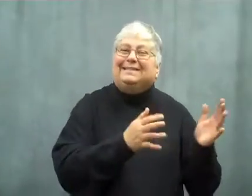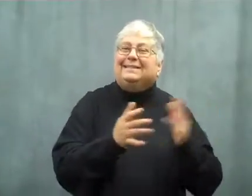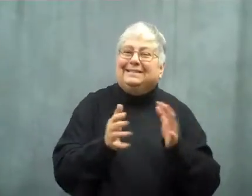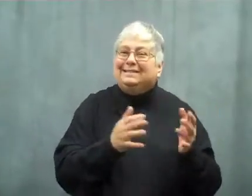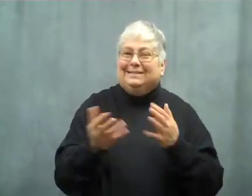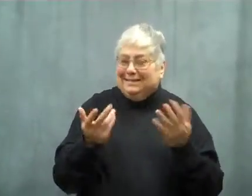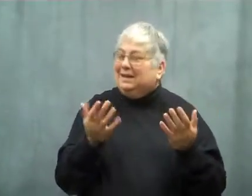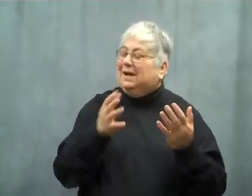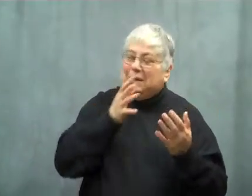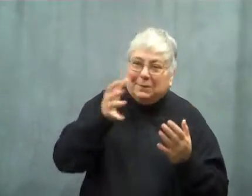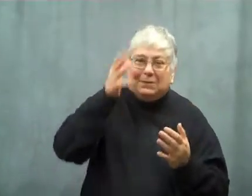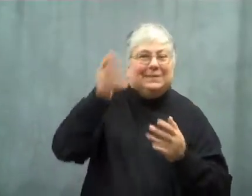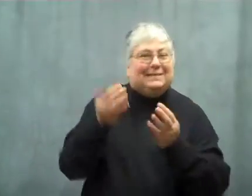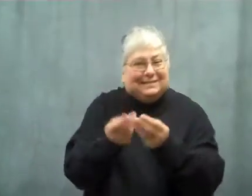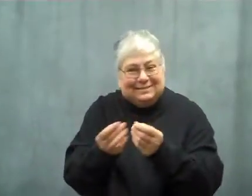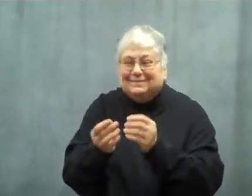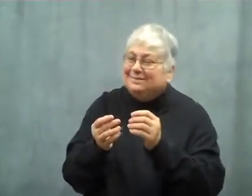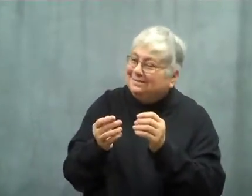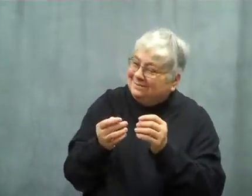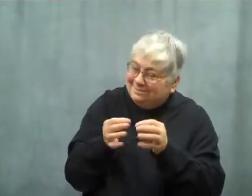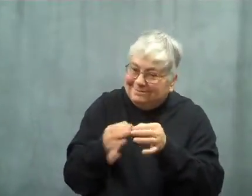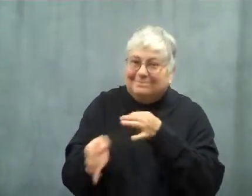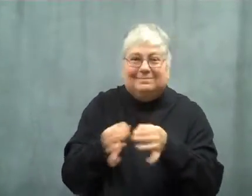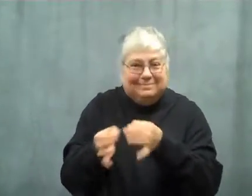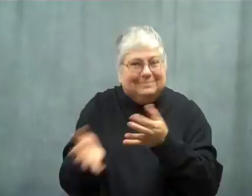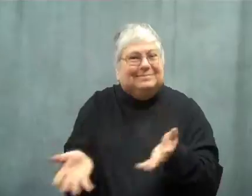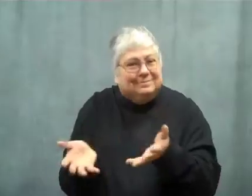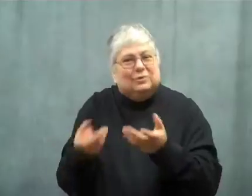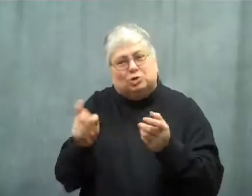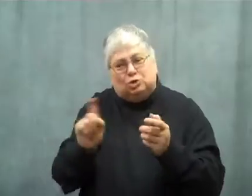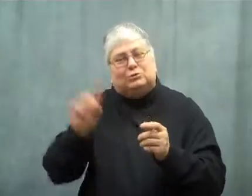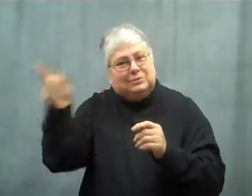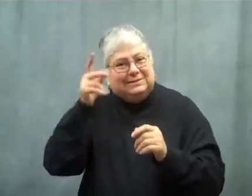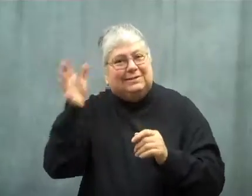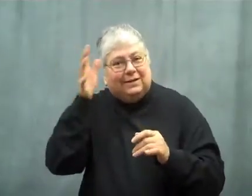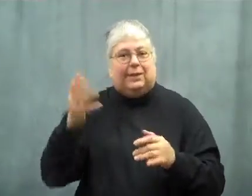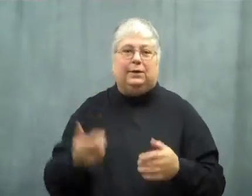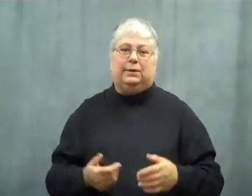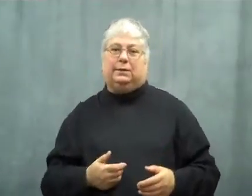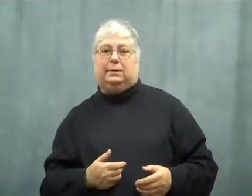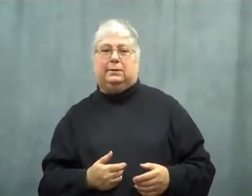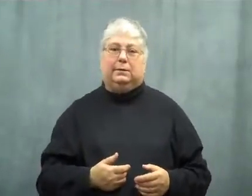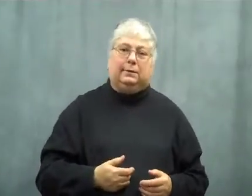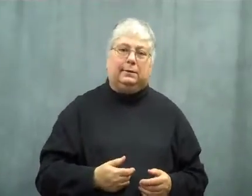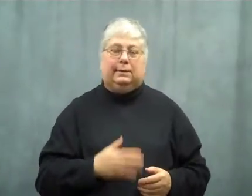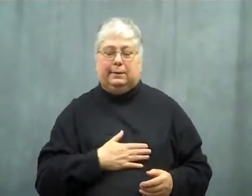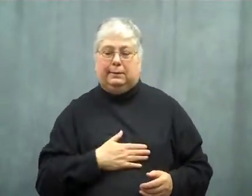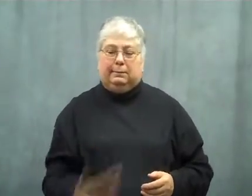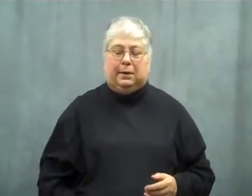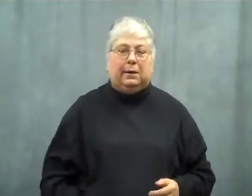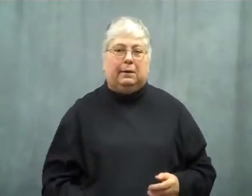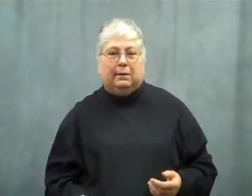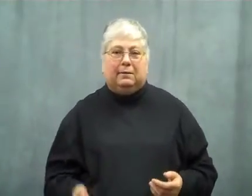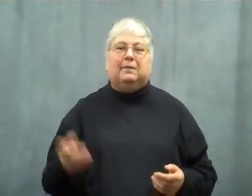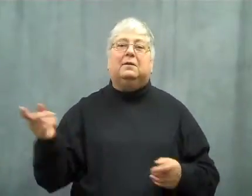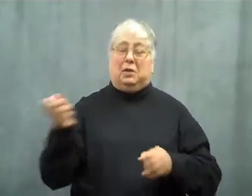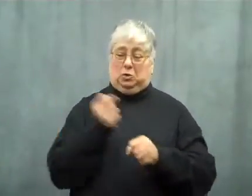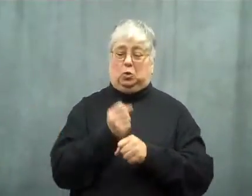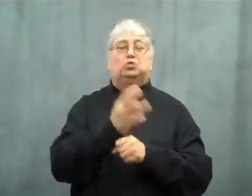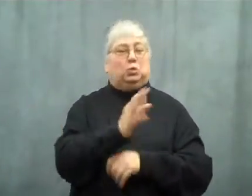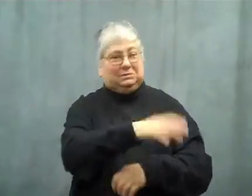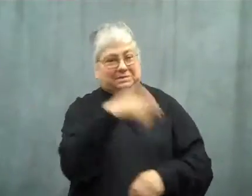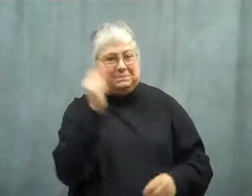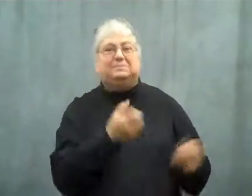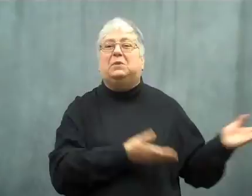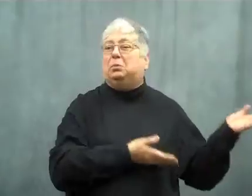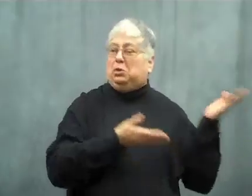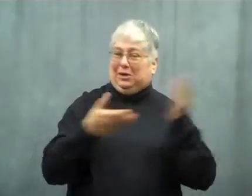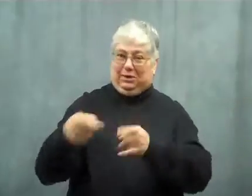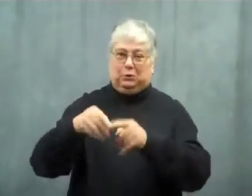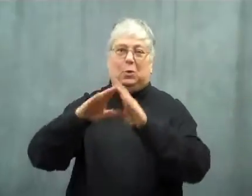The grandparents finally convinced them to go see their father.